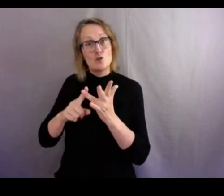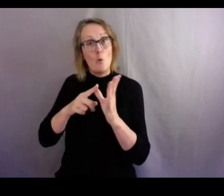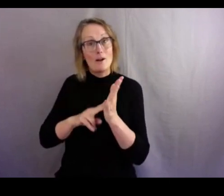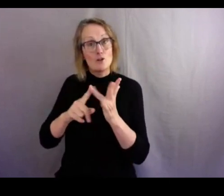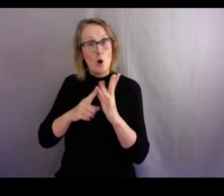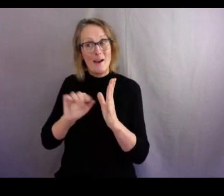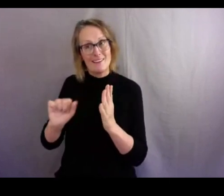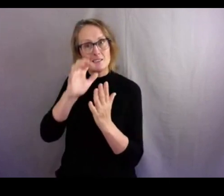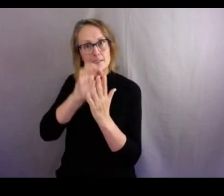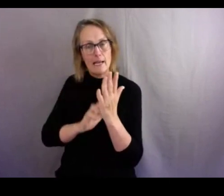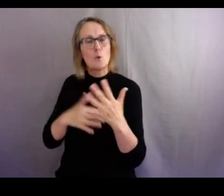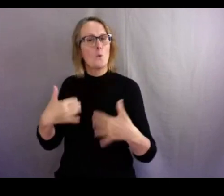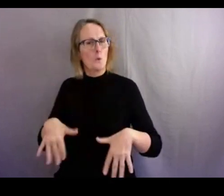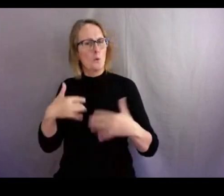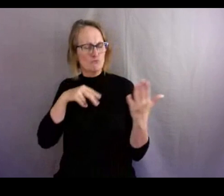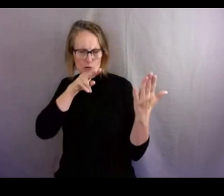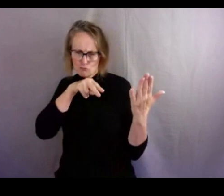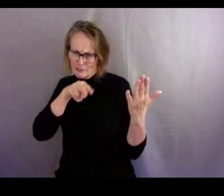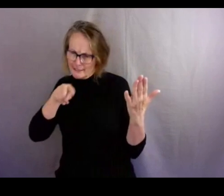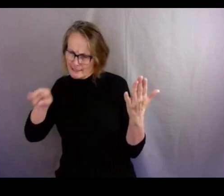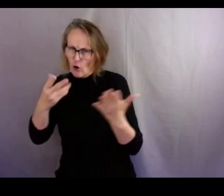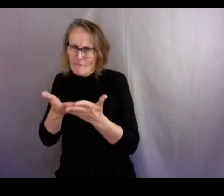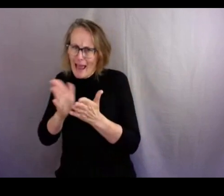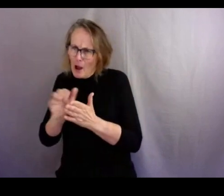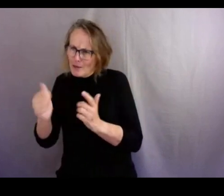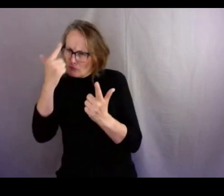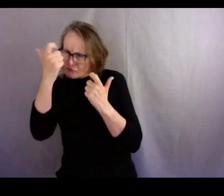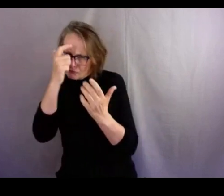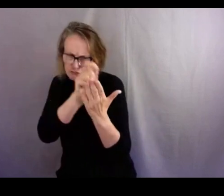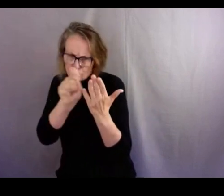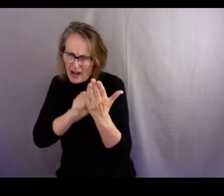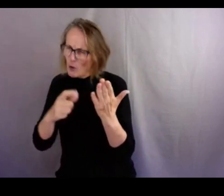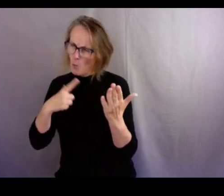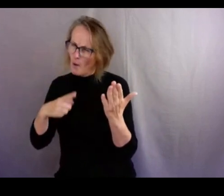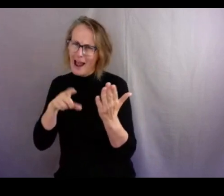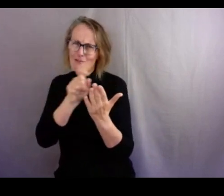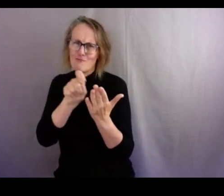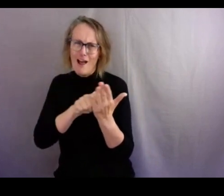both in terms of the its construction and its purpose. "Noa Noa" was conceived by Gauguin